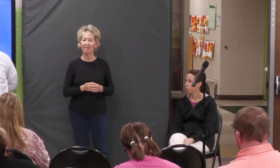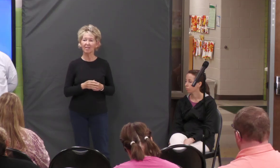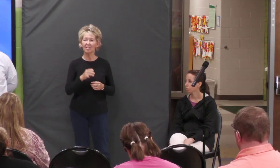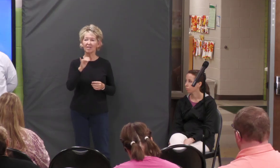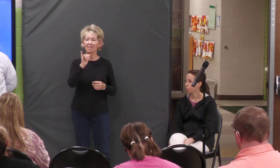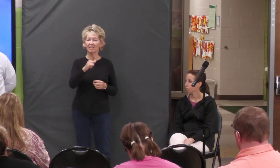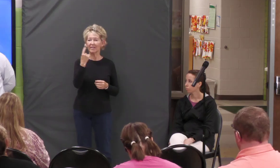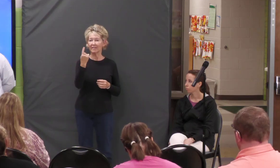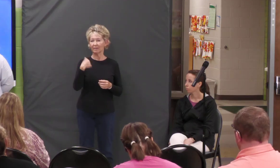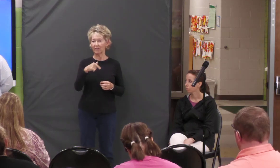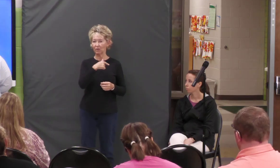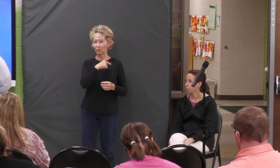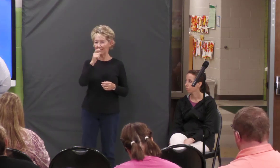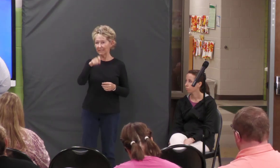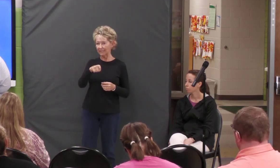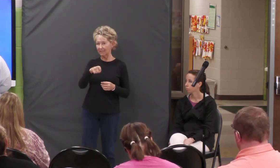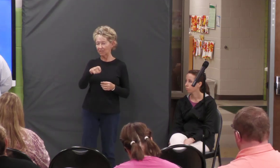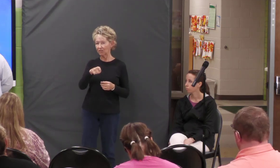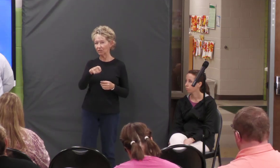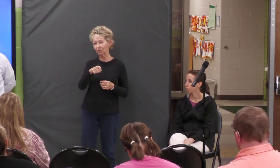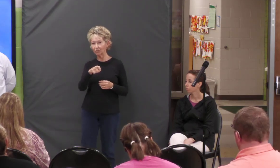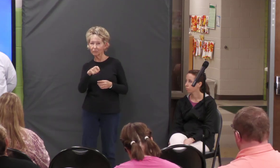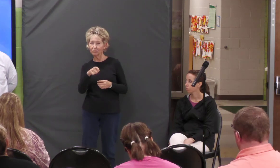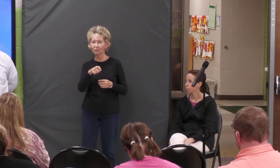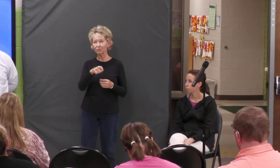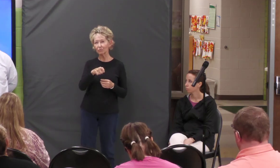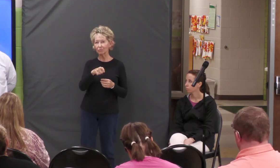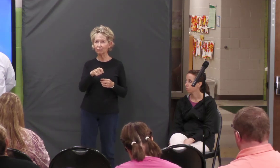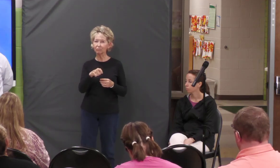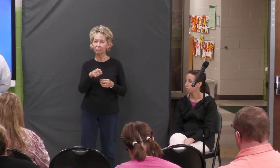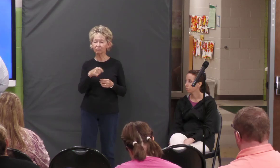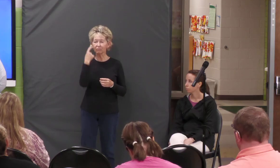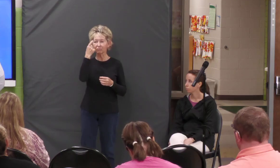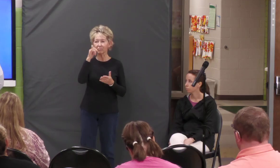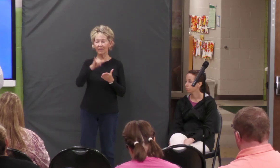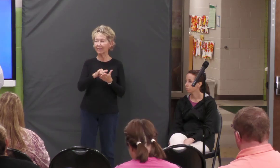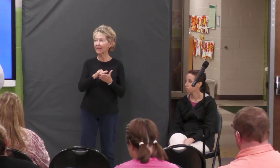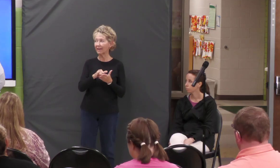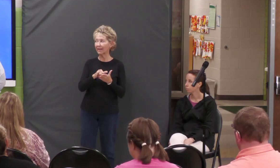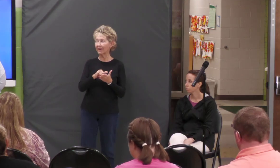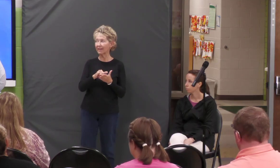would be something that we would need to look at and fully vet um just to make sure there wouldn't